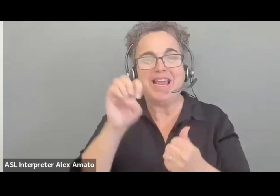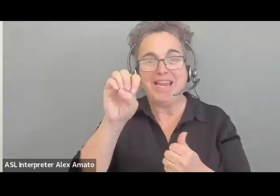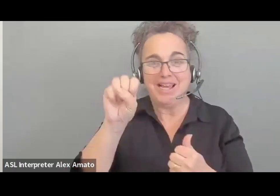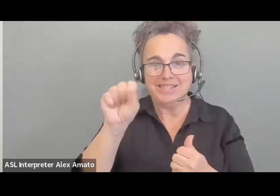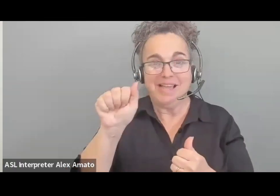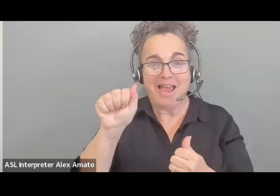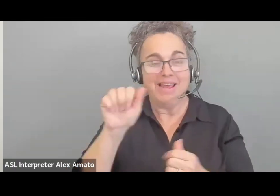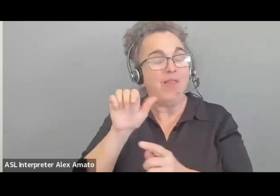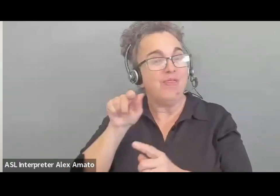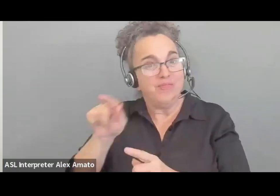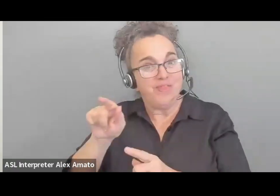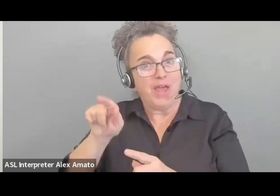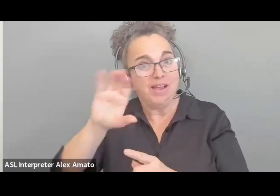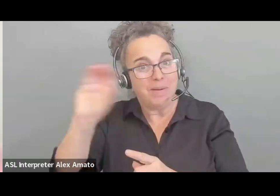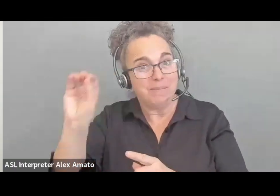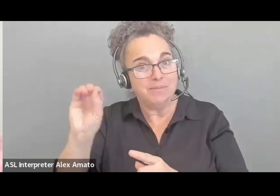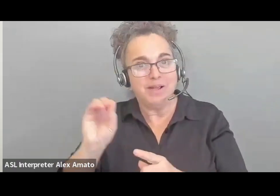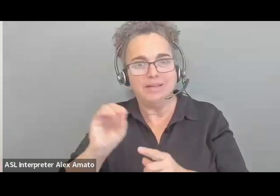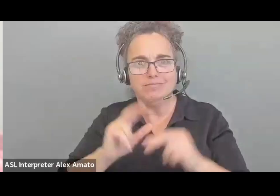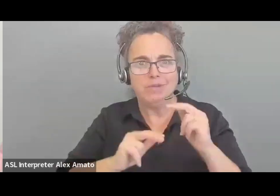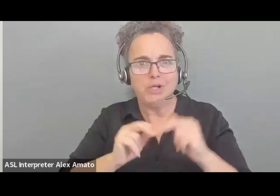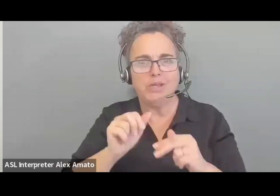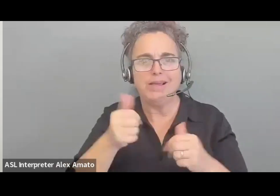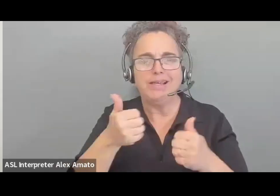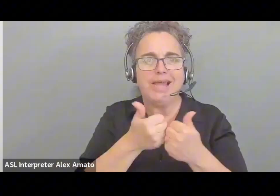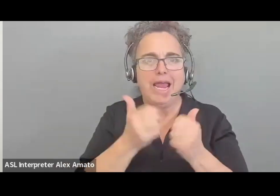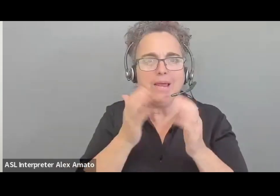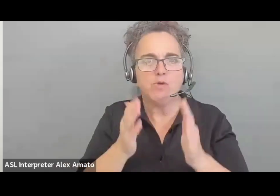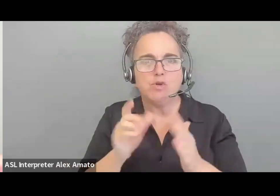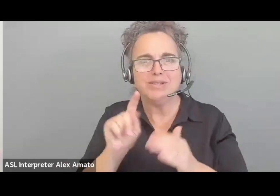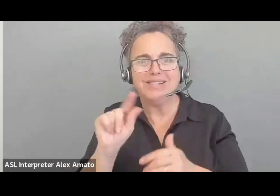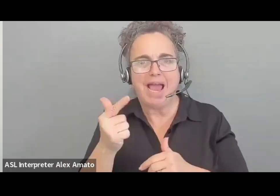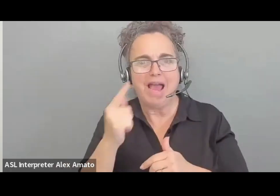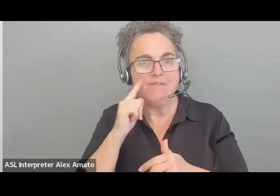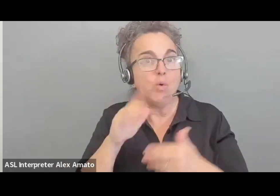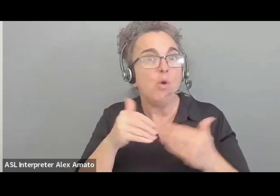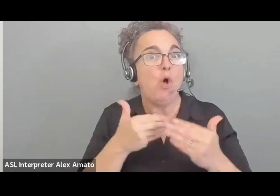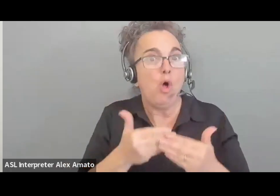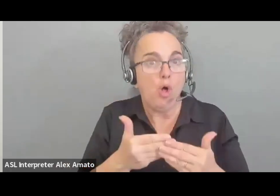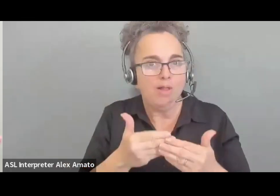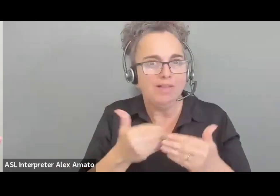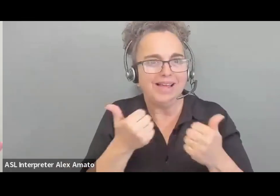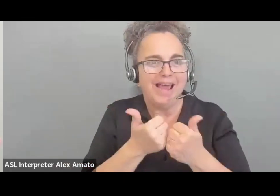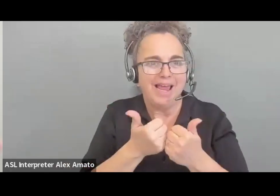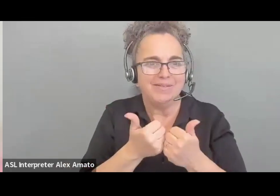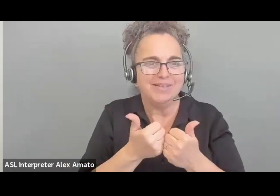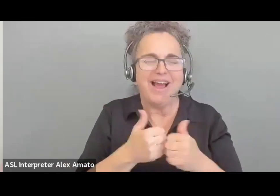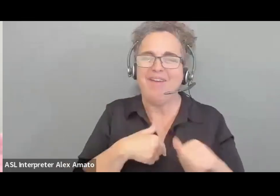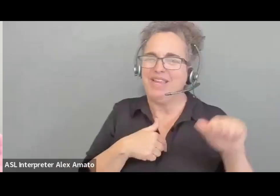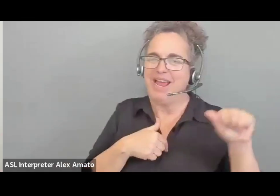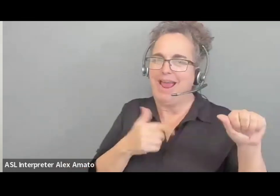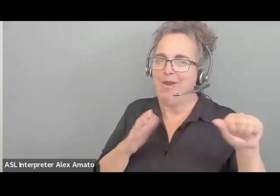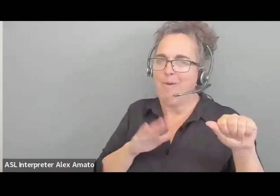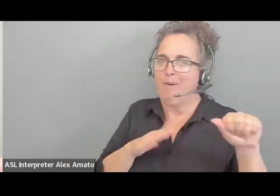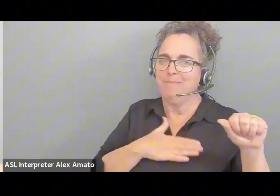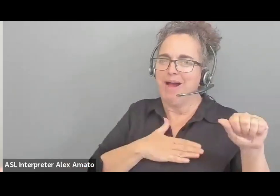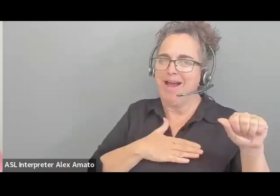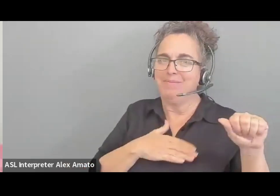on creating gamer tags for all of the games. I got, I've got EA on the Mind 'cause we've got a, a FC tournament coming up.